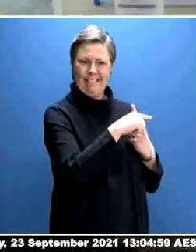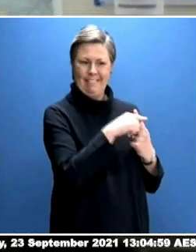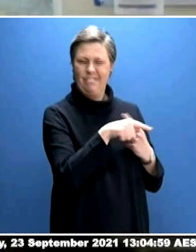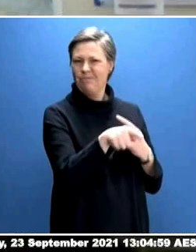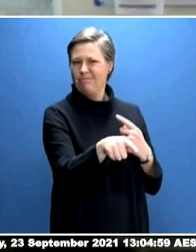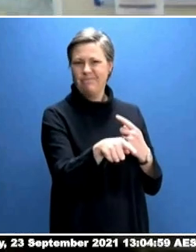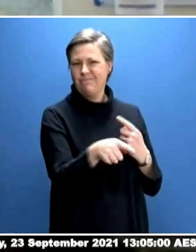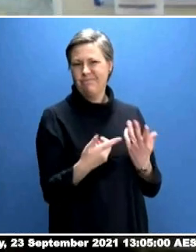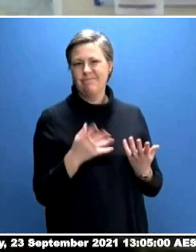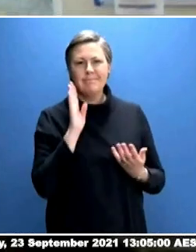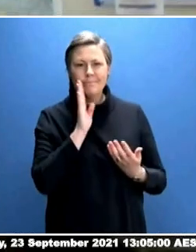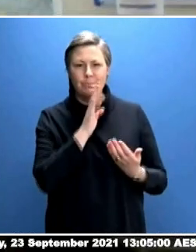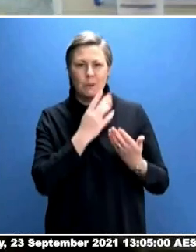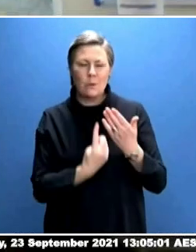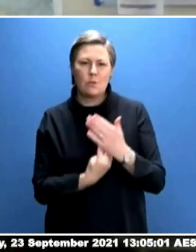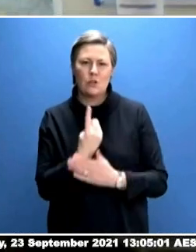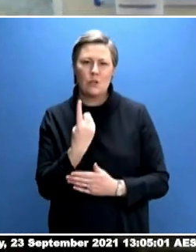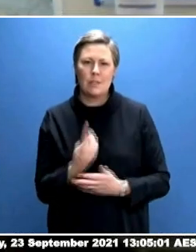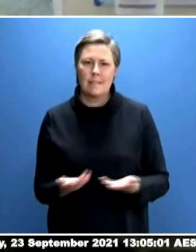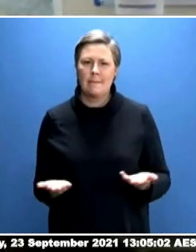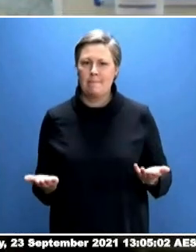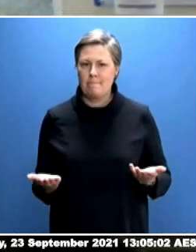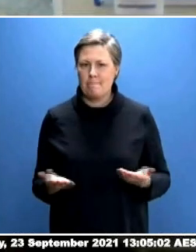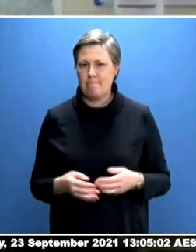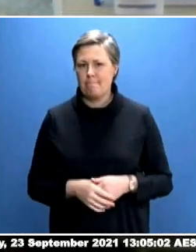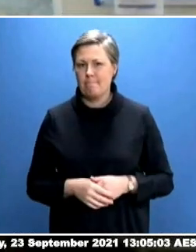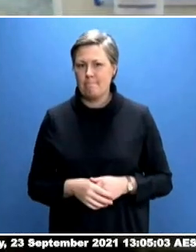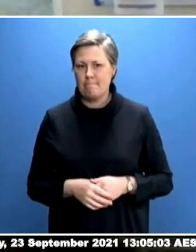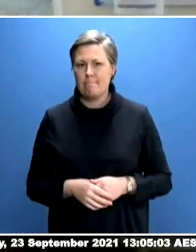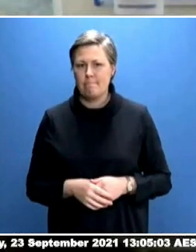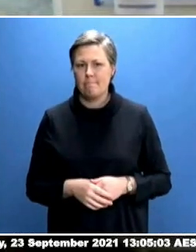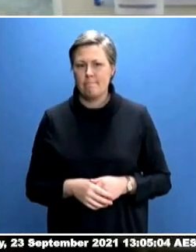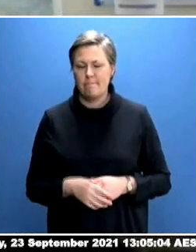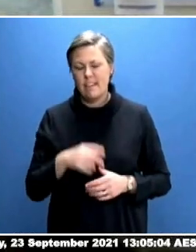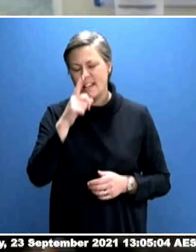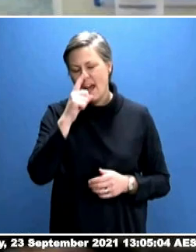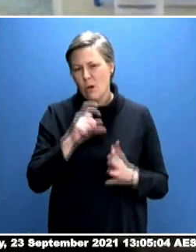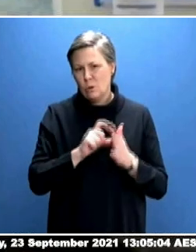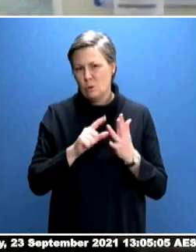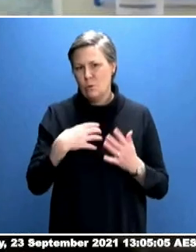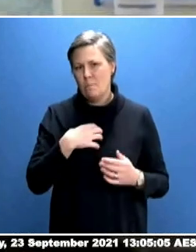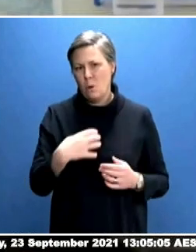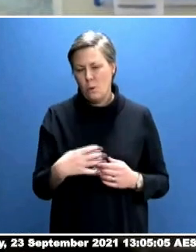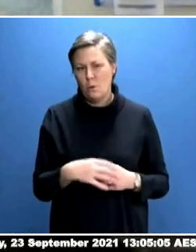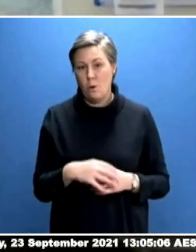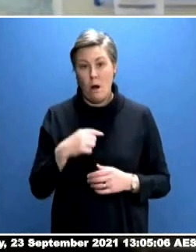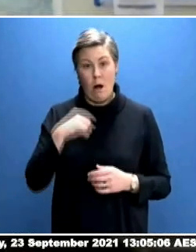So yes, the opportunities are there, but there's more we could be doing, and I know there's some steps that have been taken since the Royal Commission